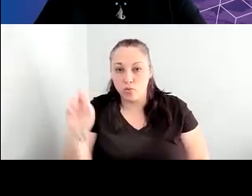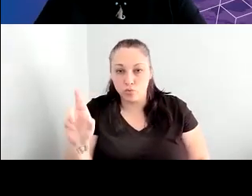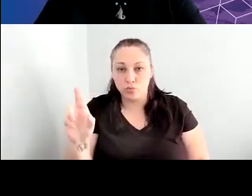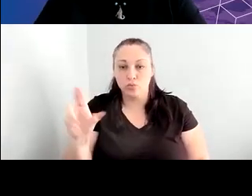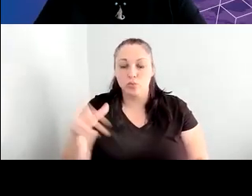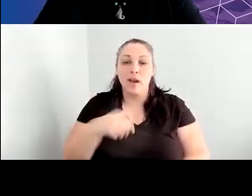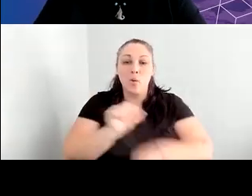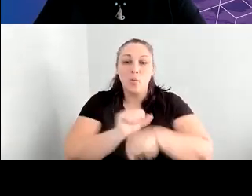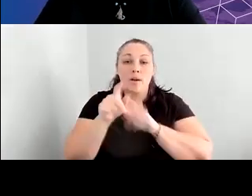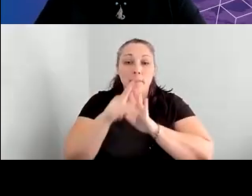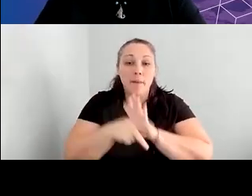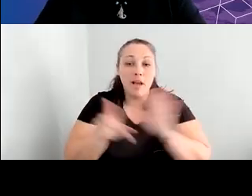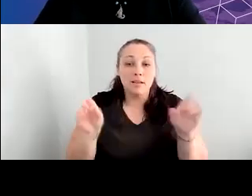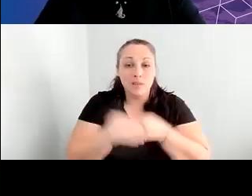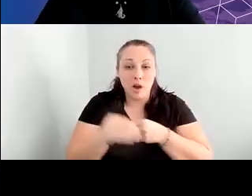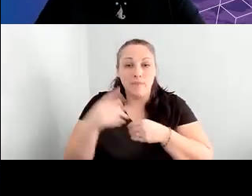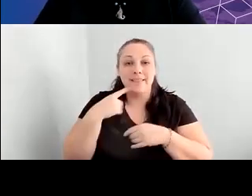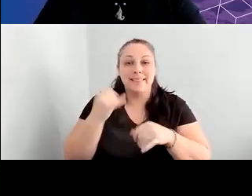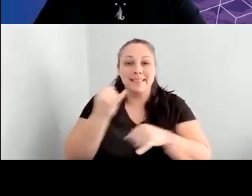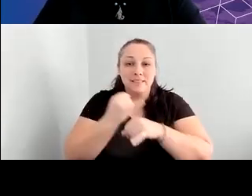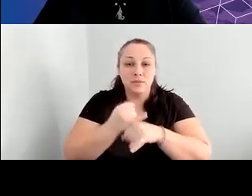and Award Support at the National Science Foundation.